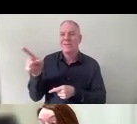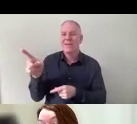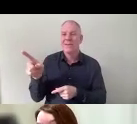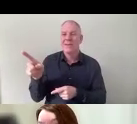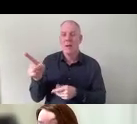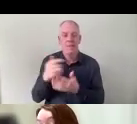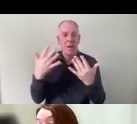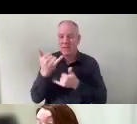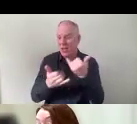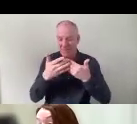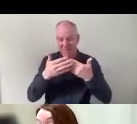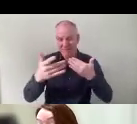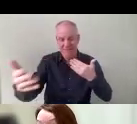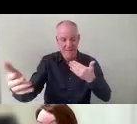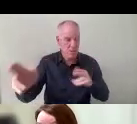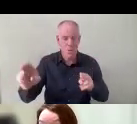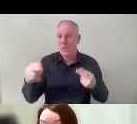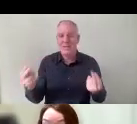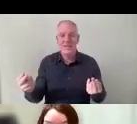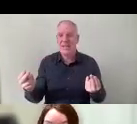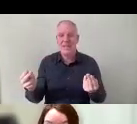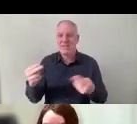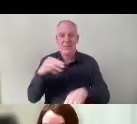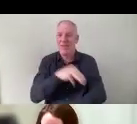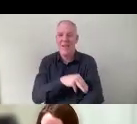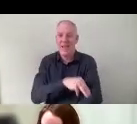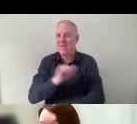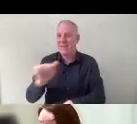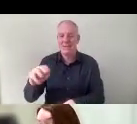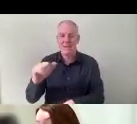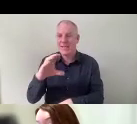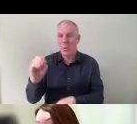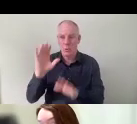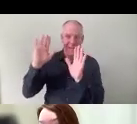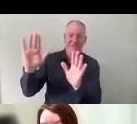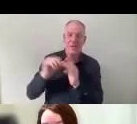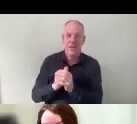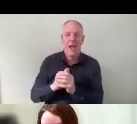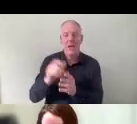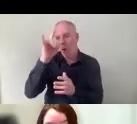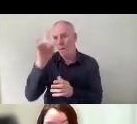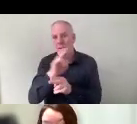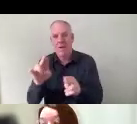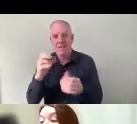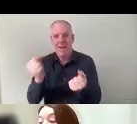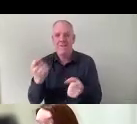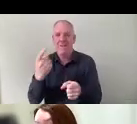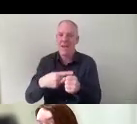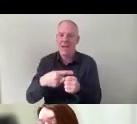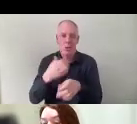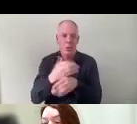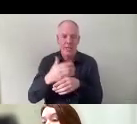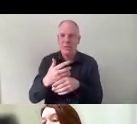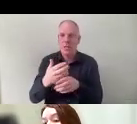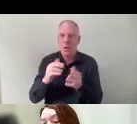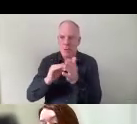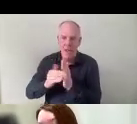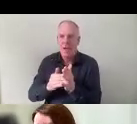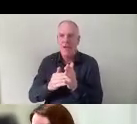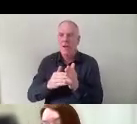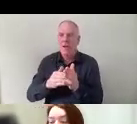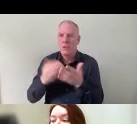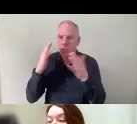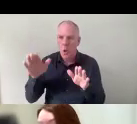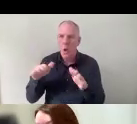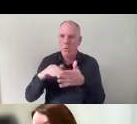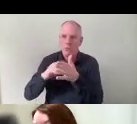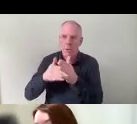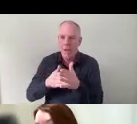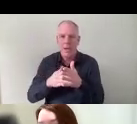years to come, we won't really need to intervene with Mazzolino again, and hopefully we're not going to have this continuous cycle of instability and treatment going on.